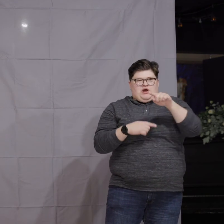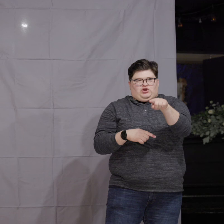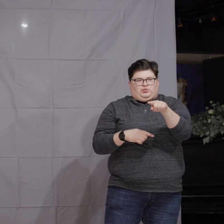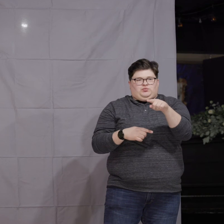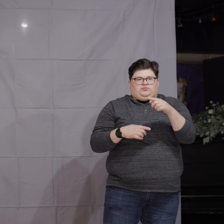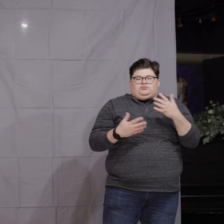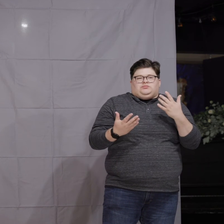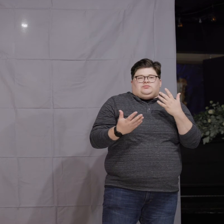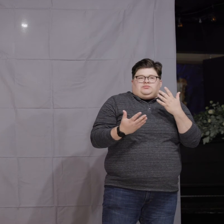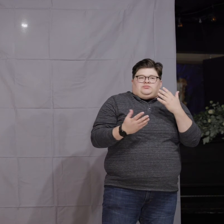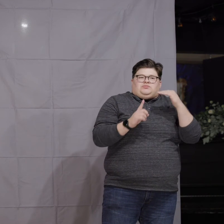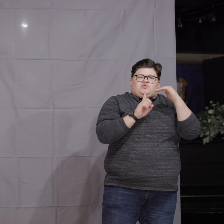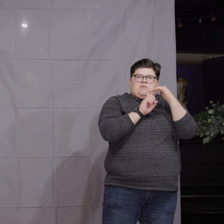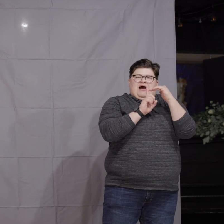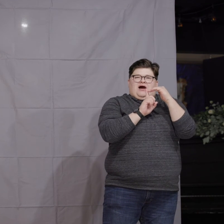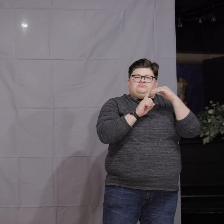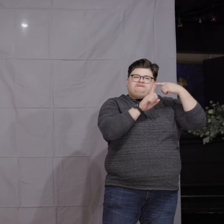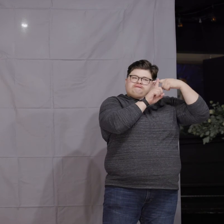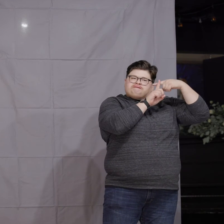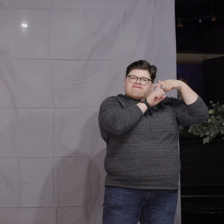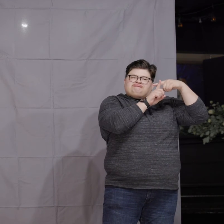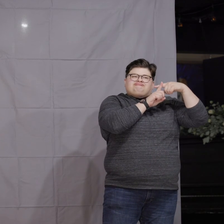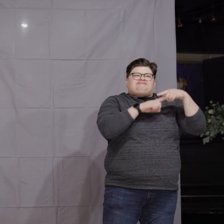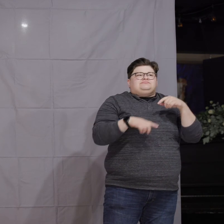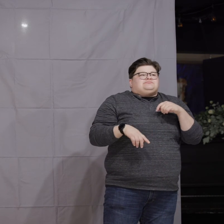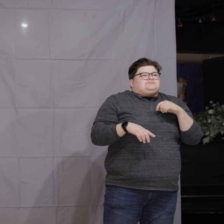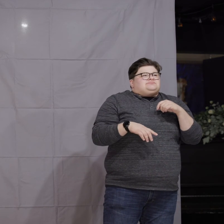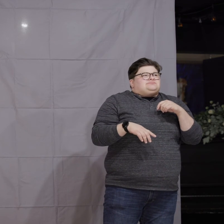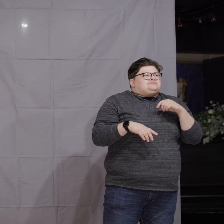They're reminders for us to be positive, to be happy.